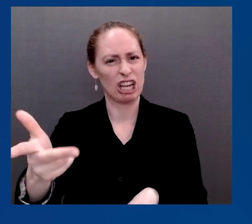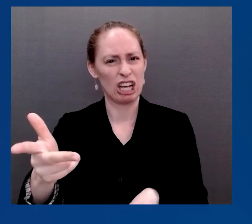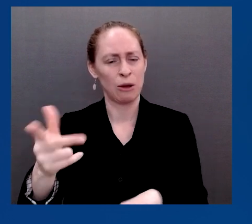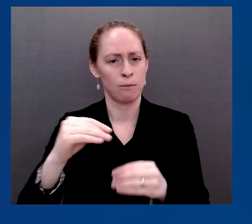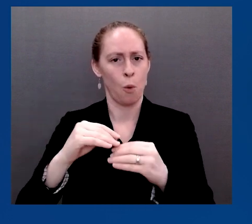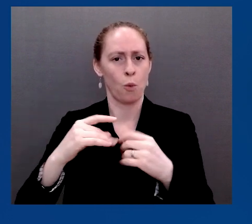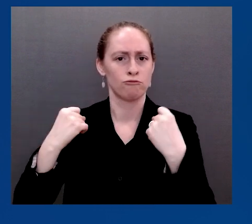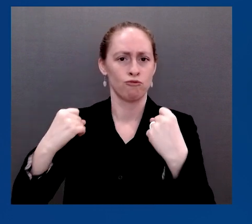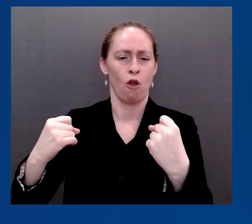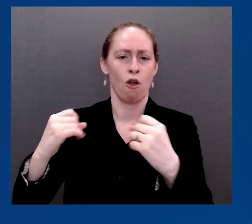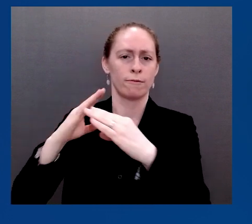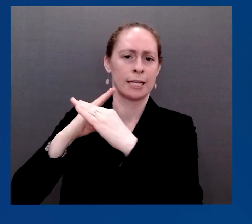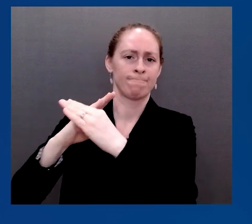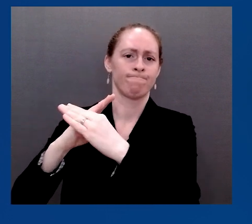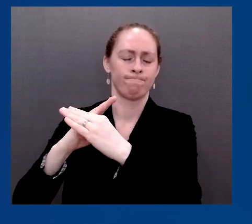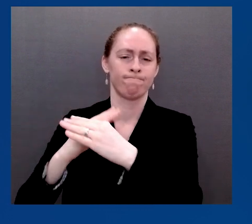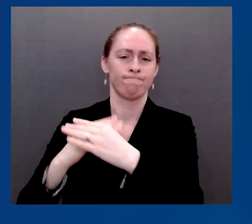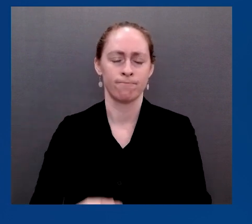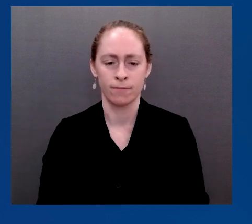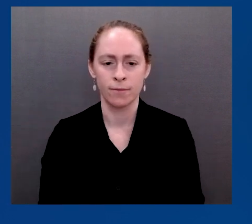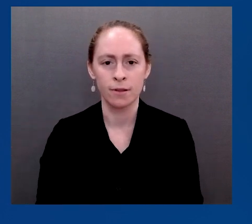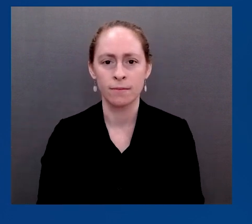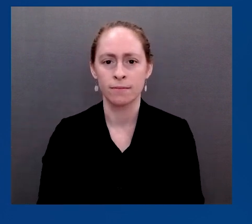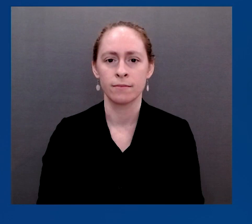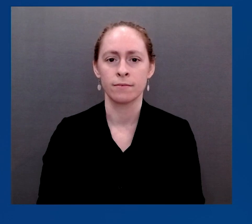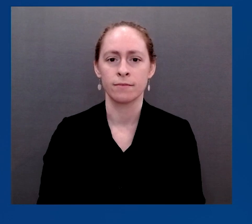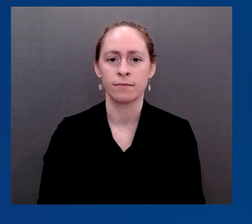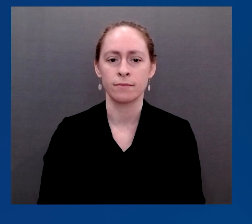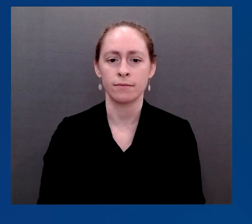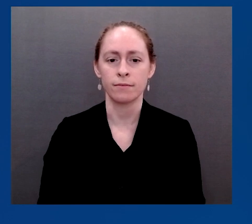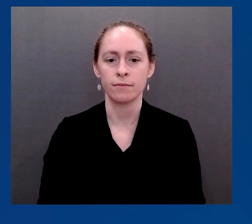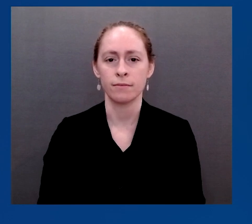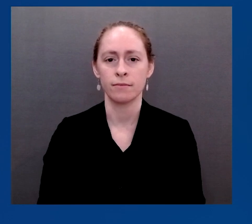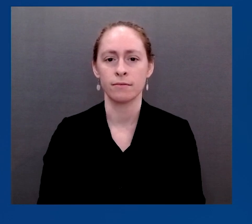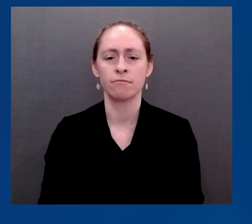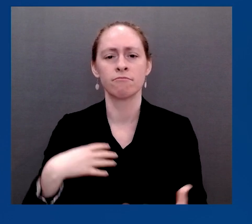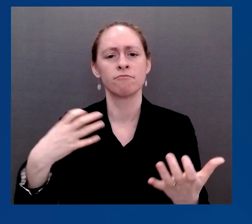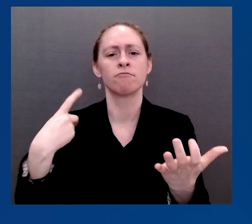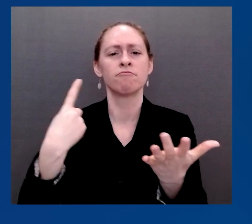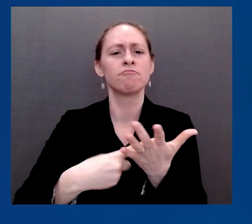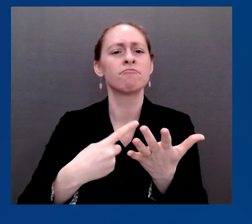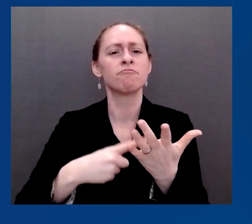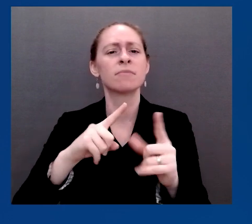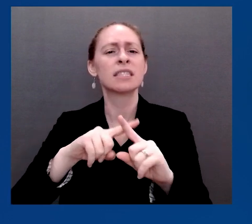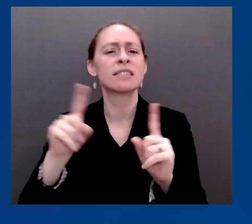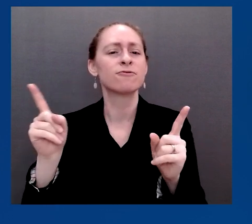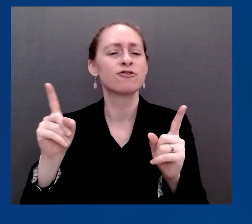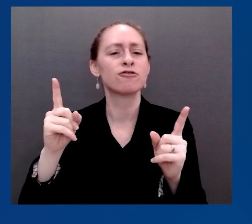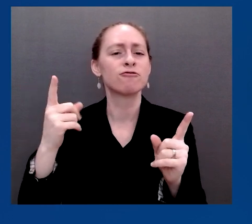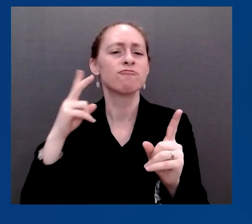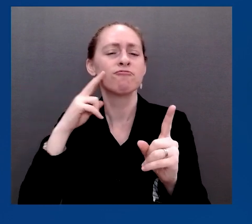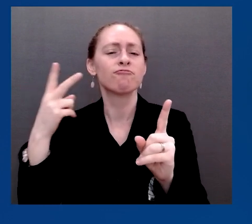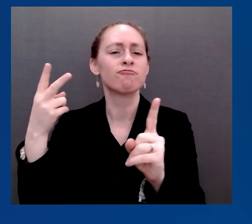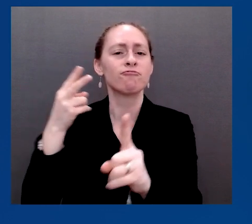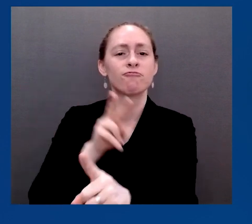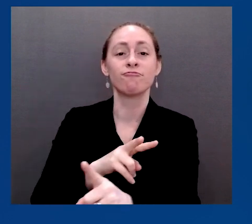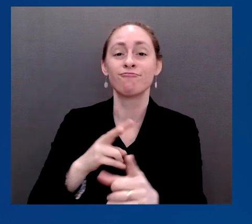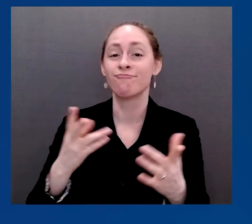When you look at symptomatic disease and hospitalizations, again, when you're dealing with Omicron, on the far left,